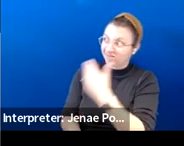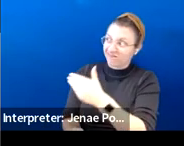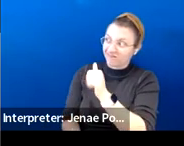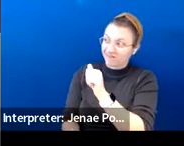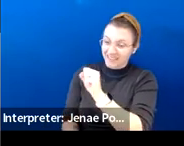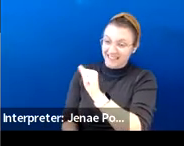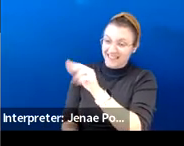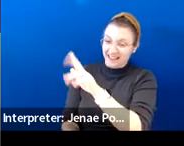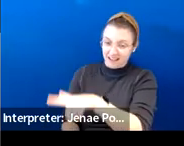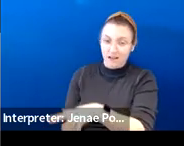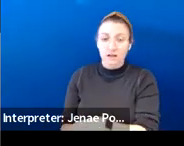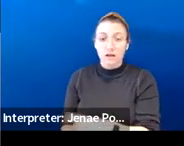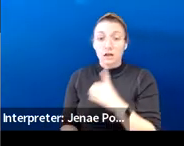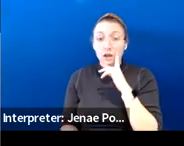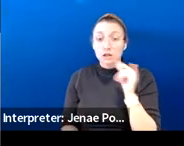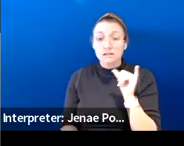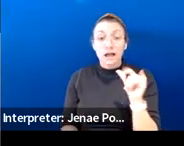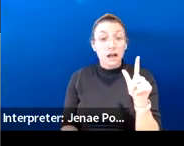And it looks like Lisa has a question. Go ahead, Liza.